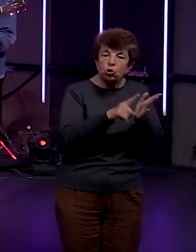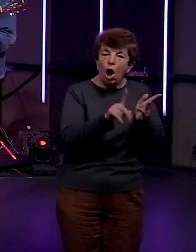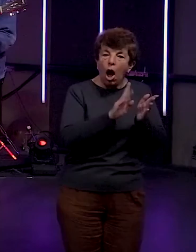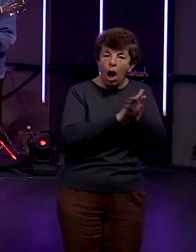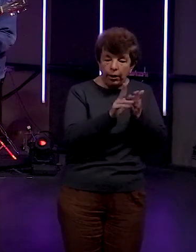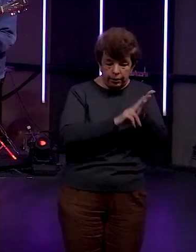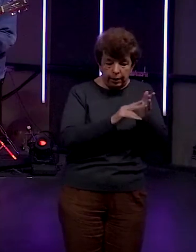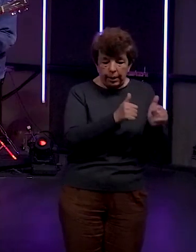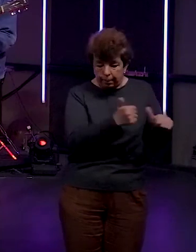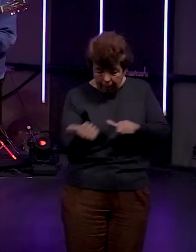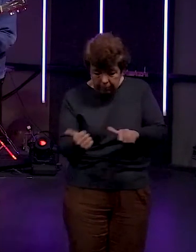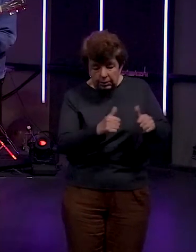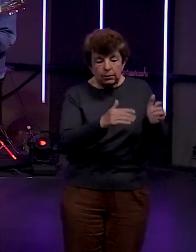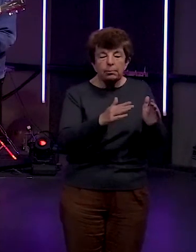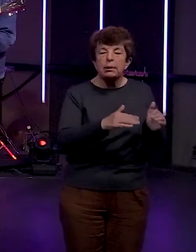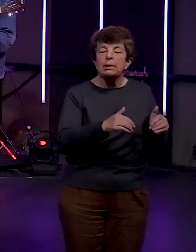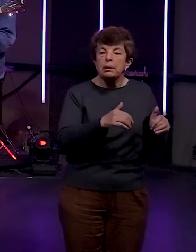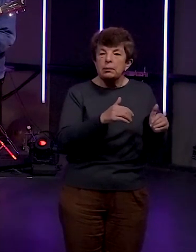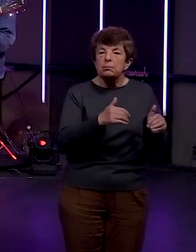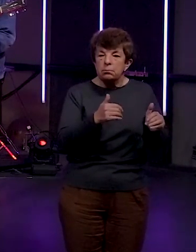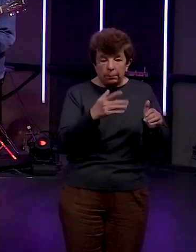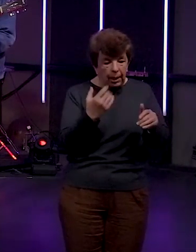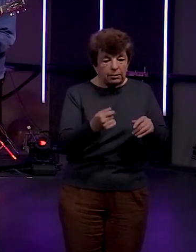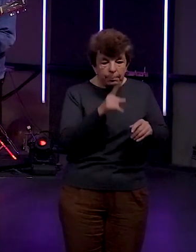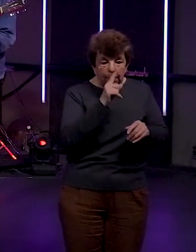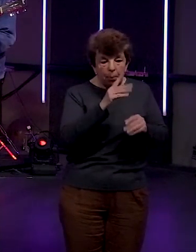baptising people in the Jordan River and he's been getting a fair bit of